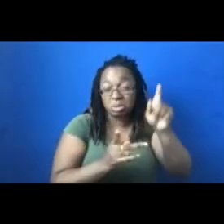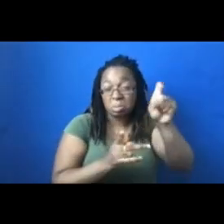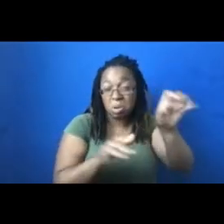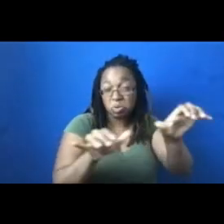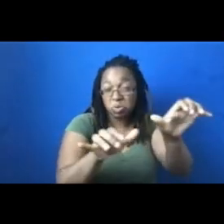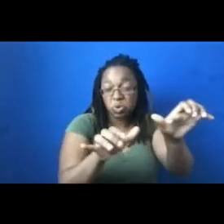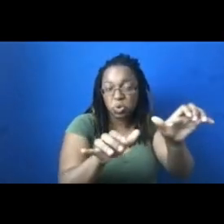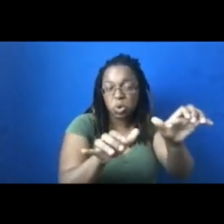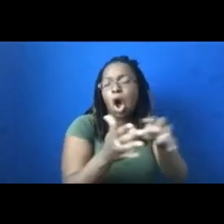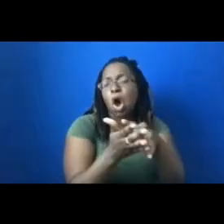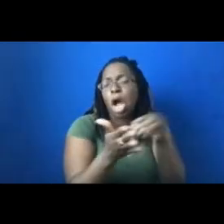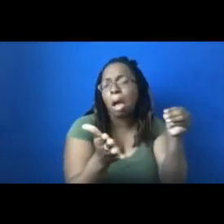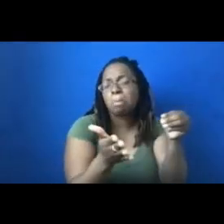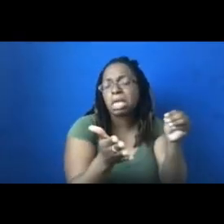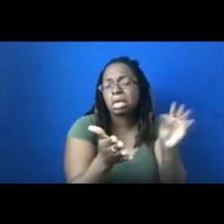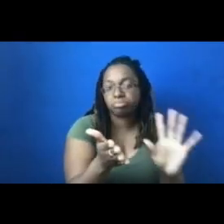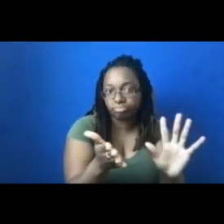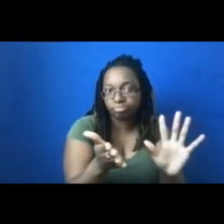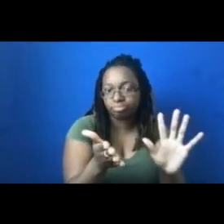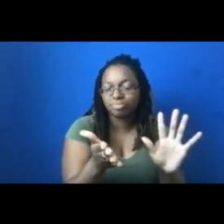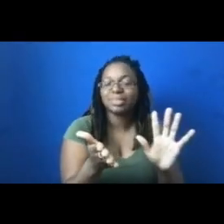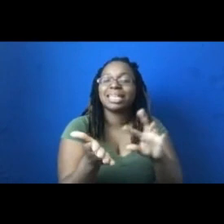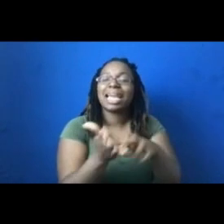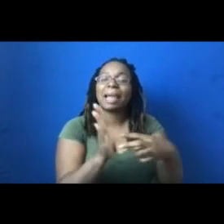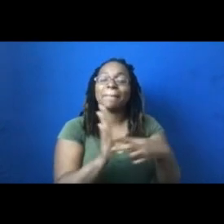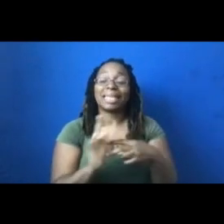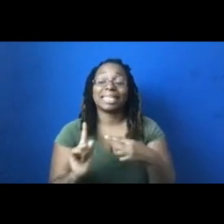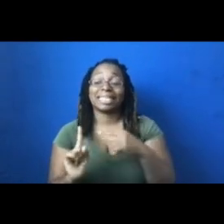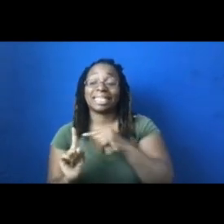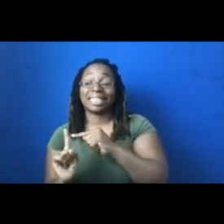we're asking you to replace these scenarios with your own.